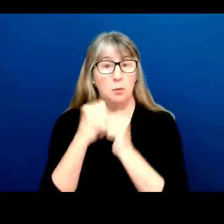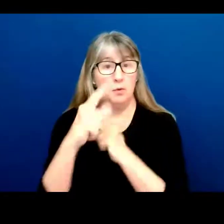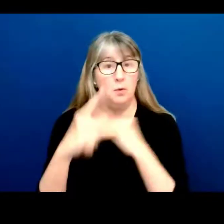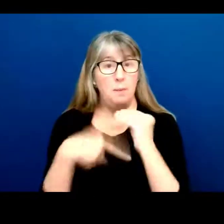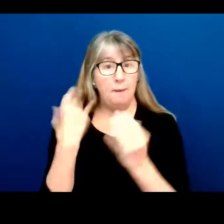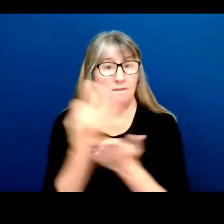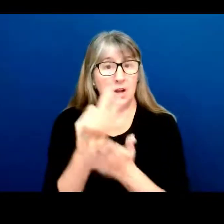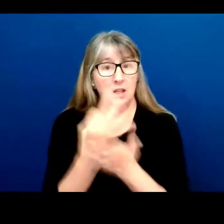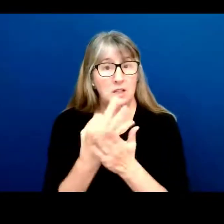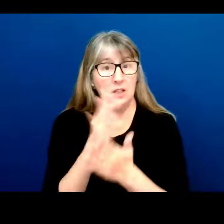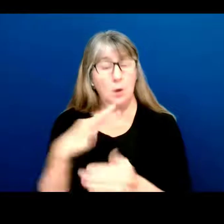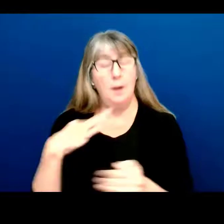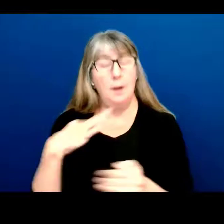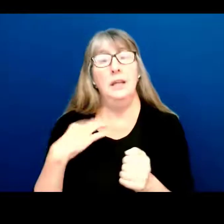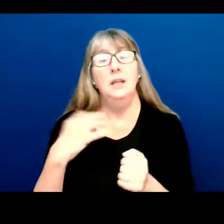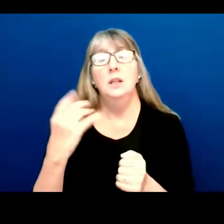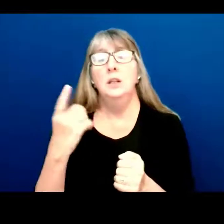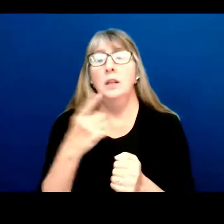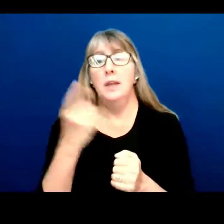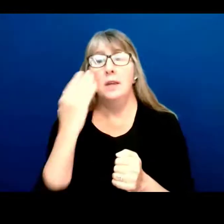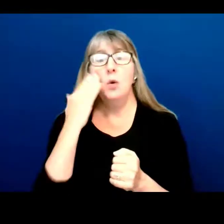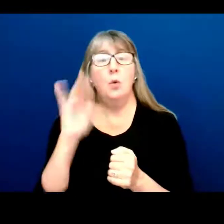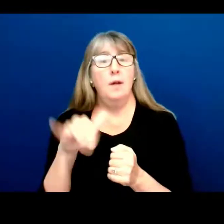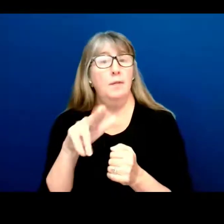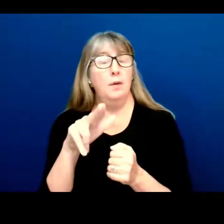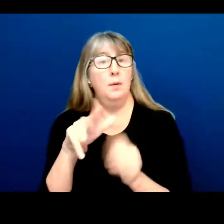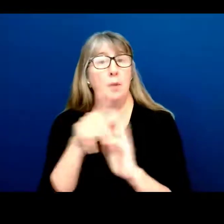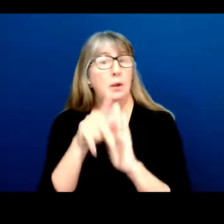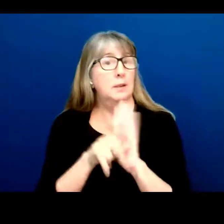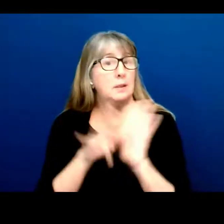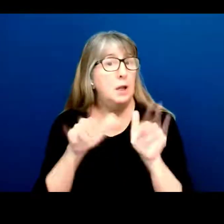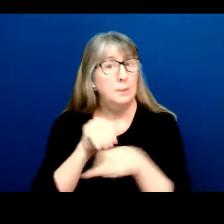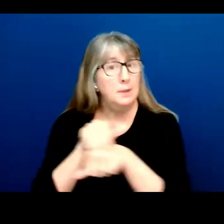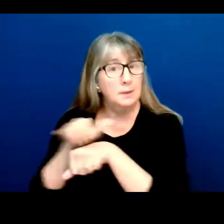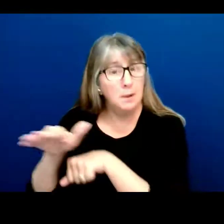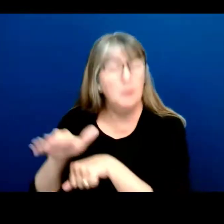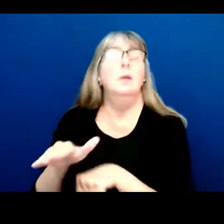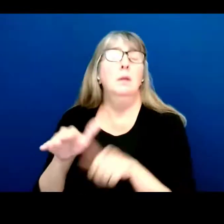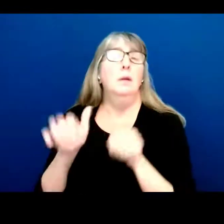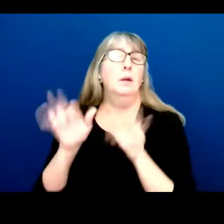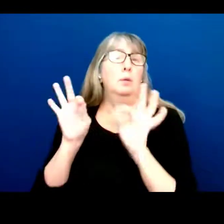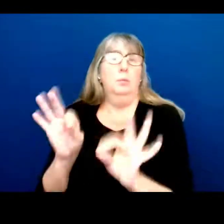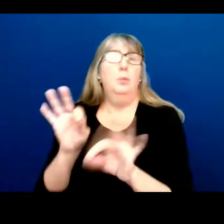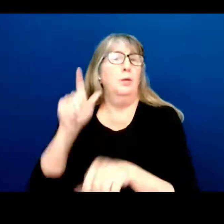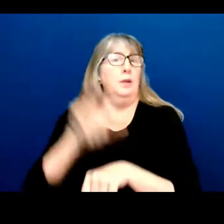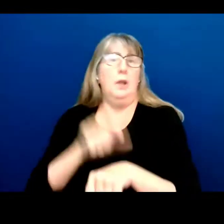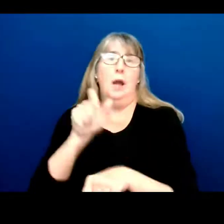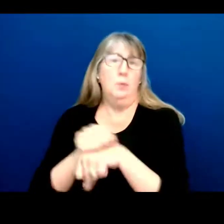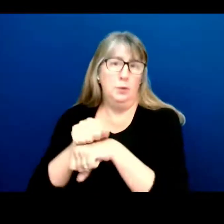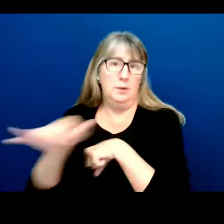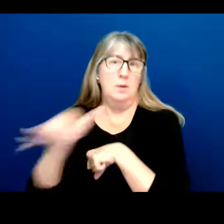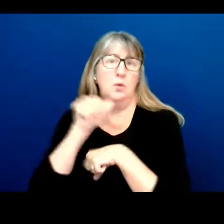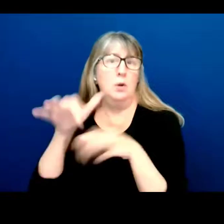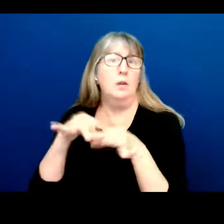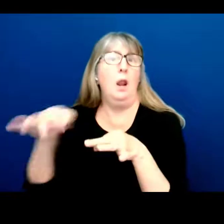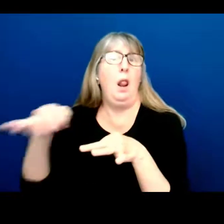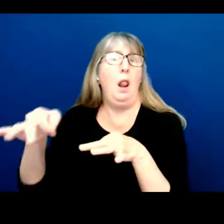if you know that the policy has not been submitted, then it would be a good time to submit it so that it doesn't delay the issuance of the award.